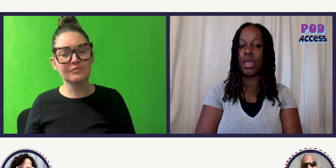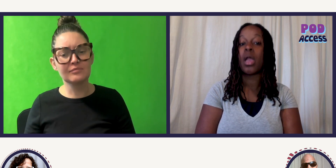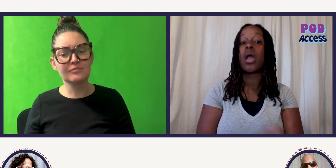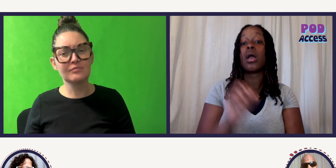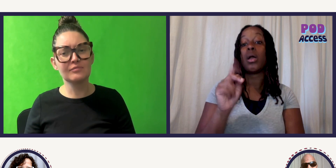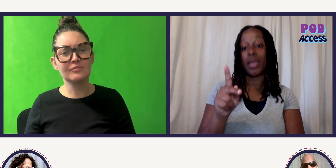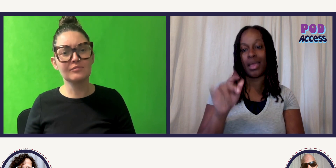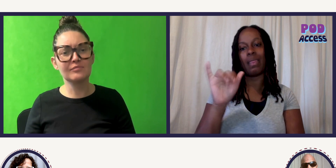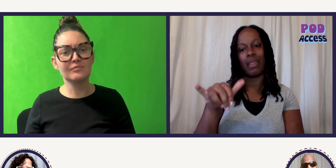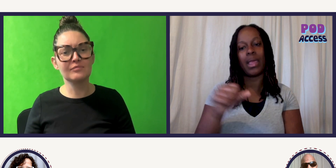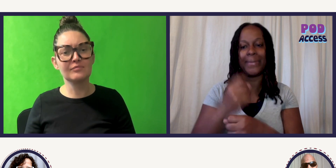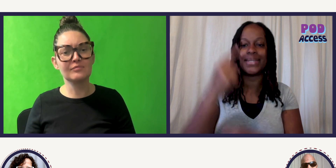Okay, that makes sense.